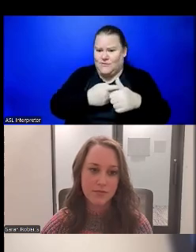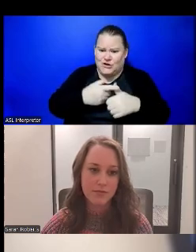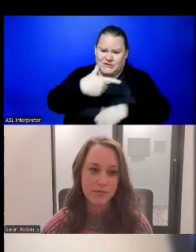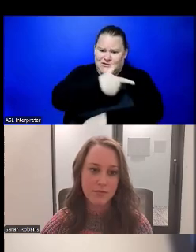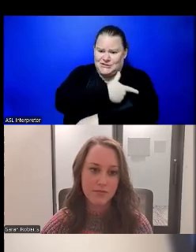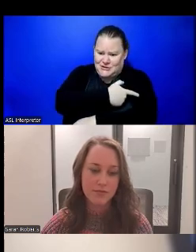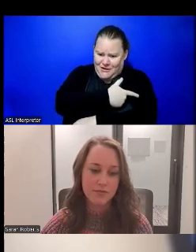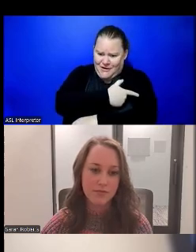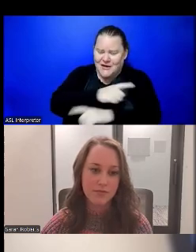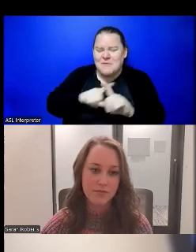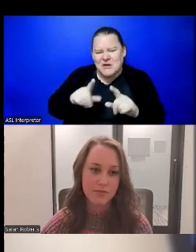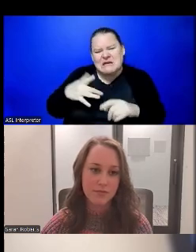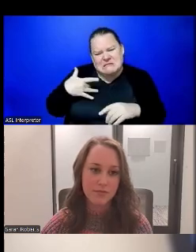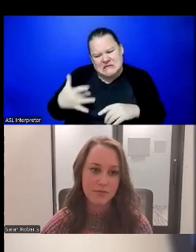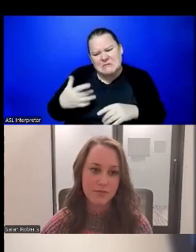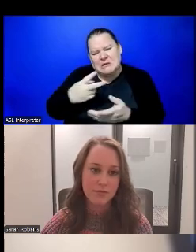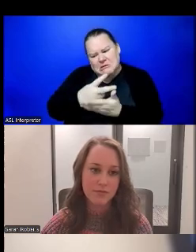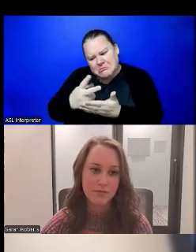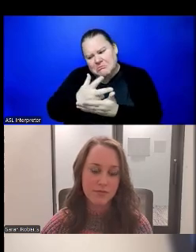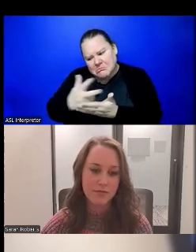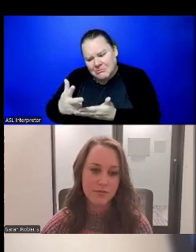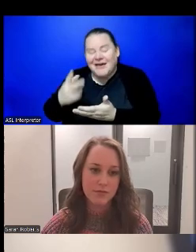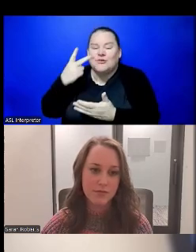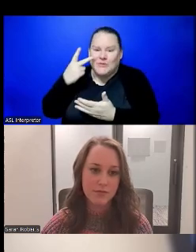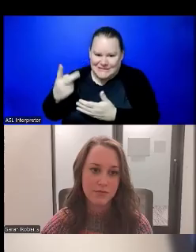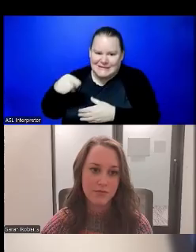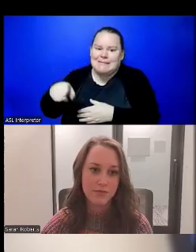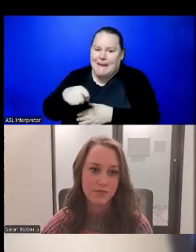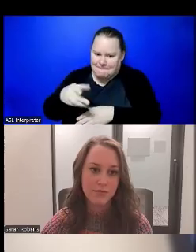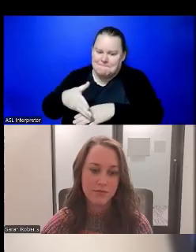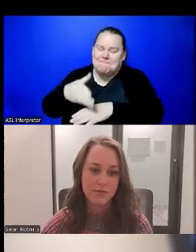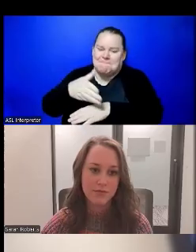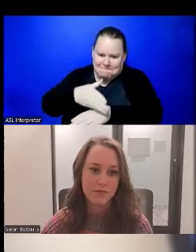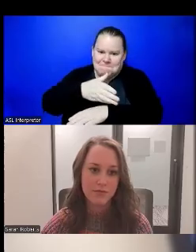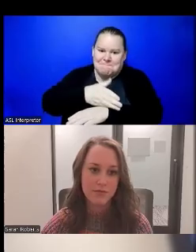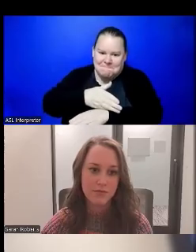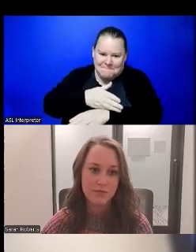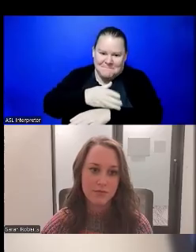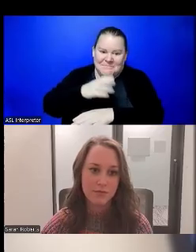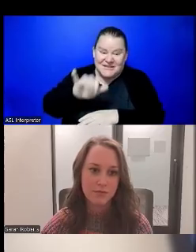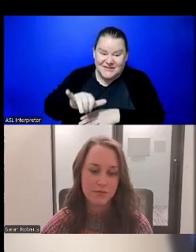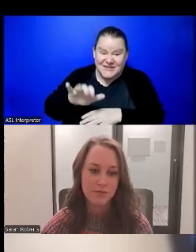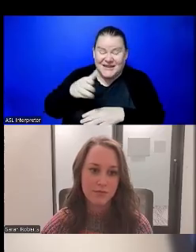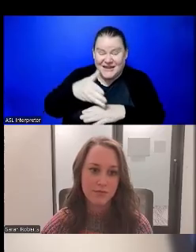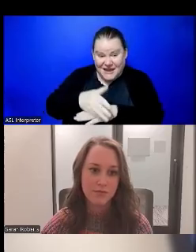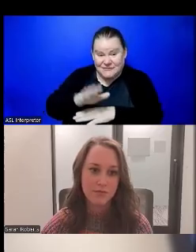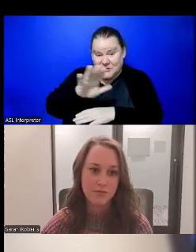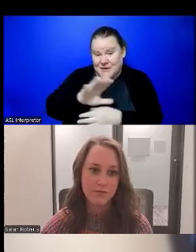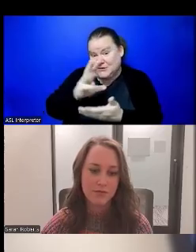within a few weeks, we start seeing that difference, and then that's why, after about six weeks now, let's think about